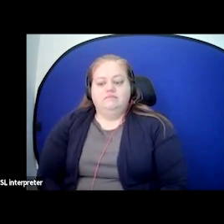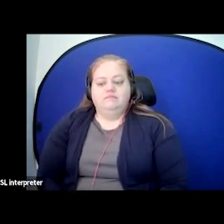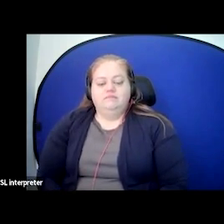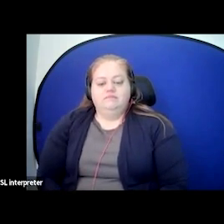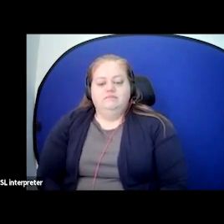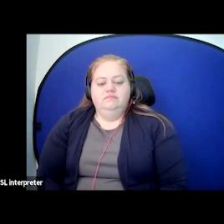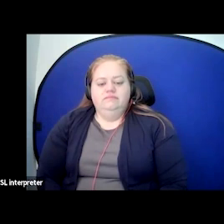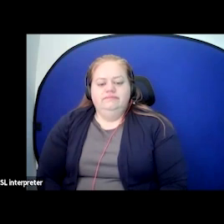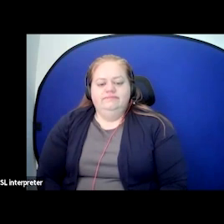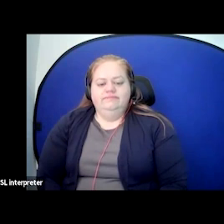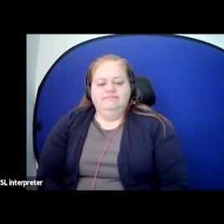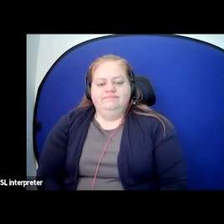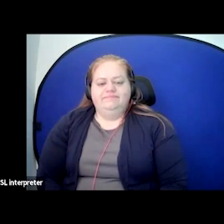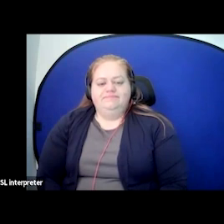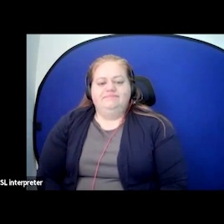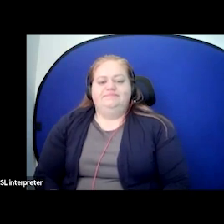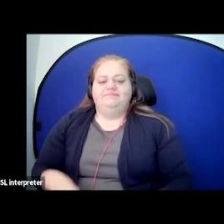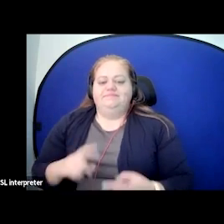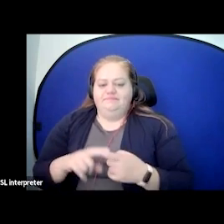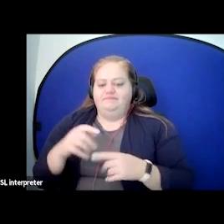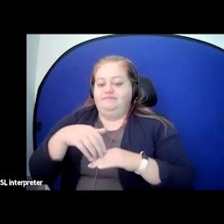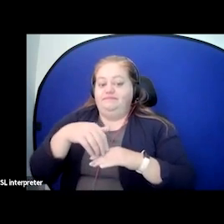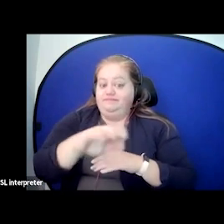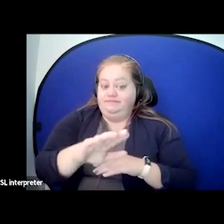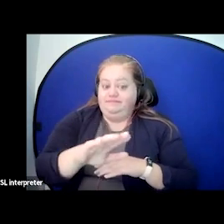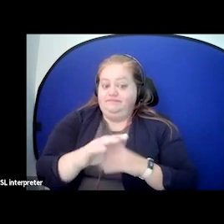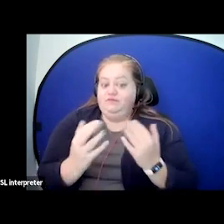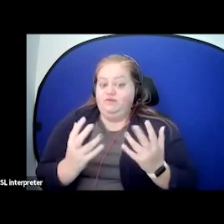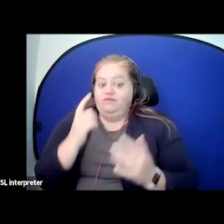And from this, I will submit it and wait for the AI to respond.